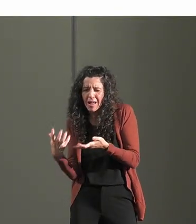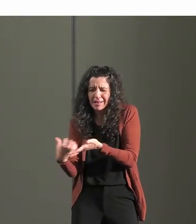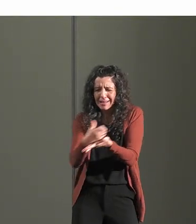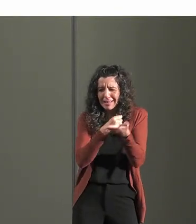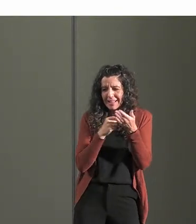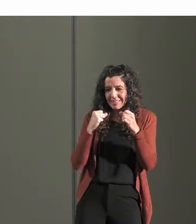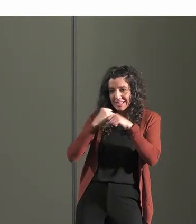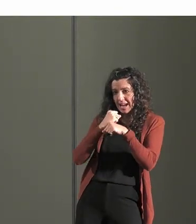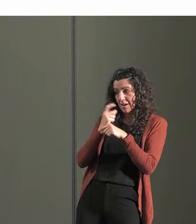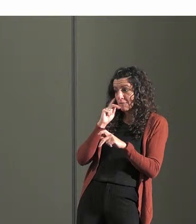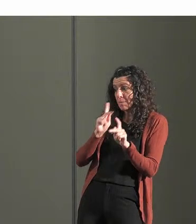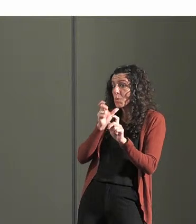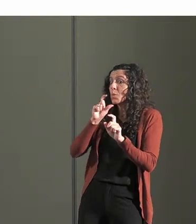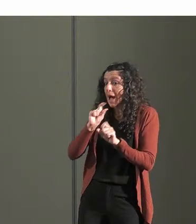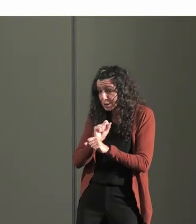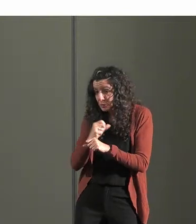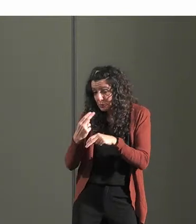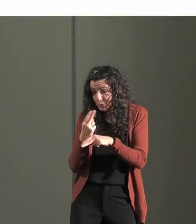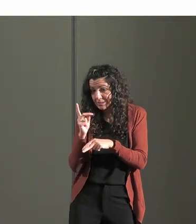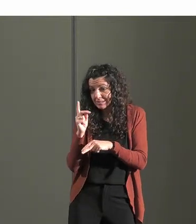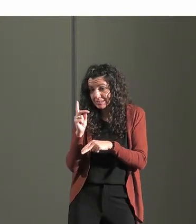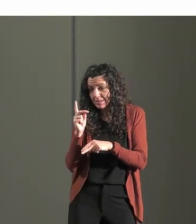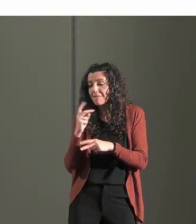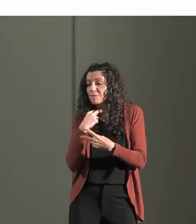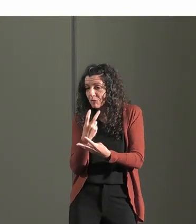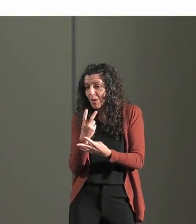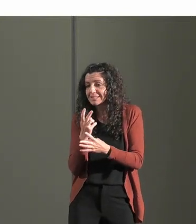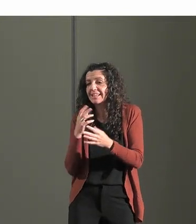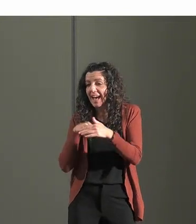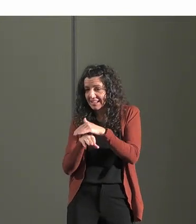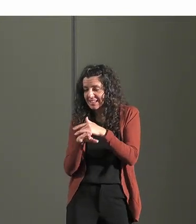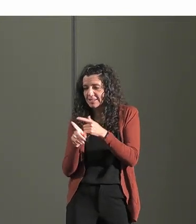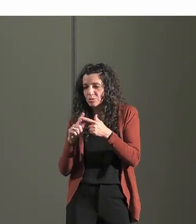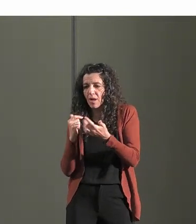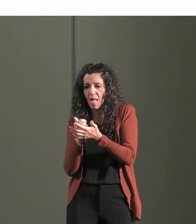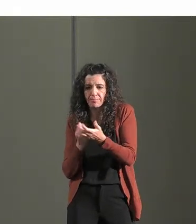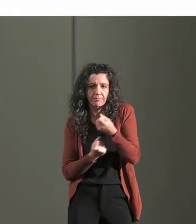voice access. How we capture the data for those that use